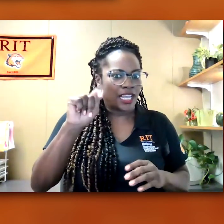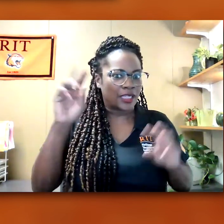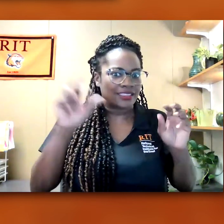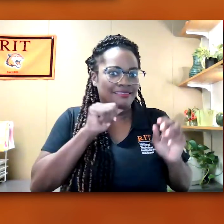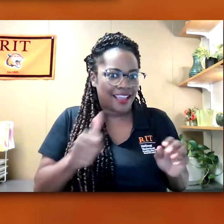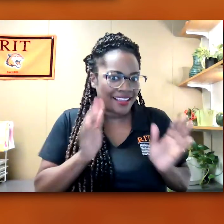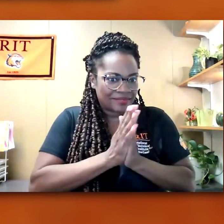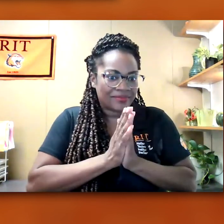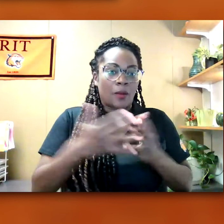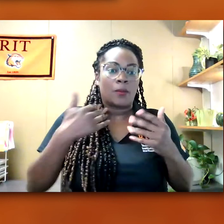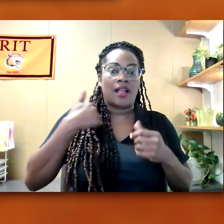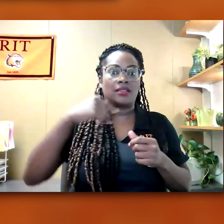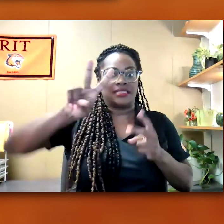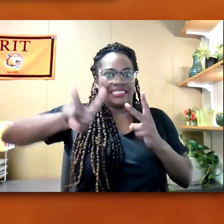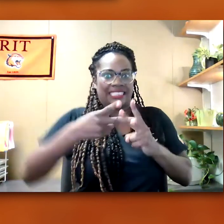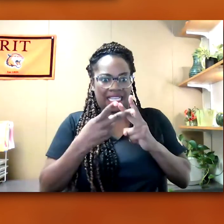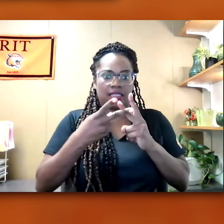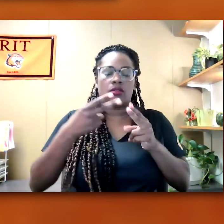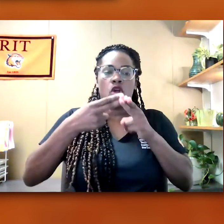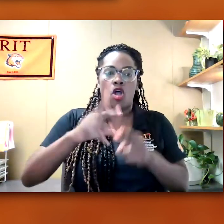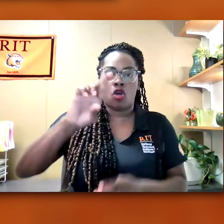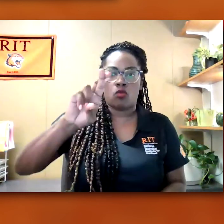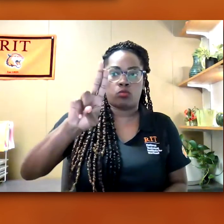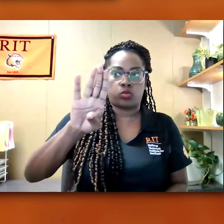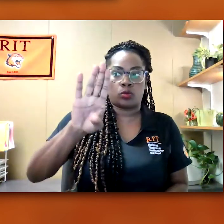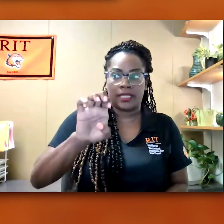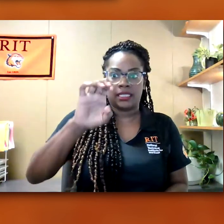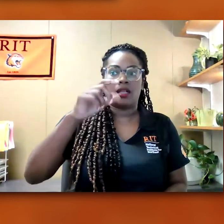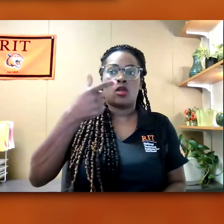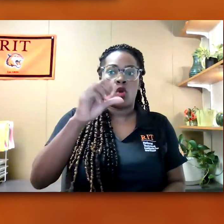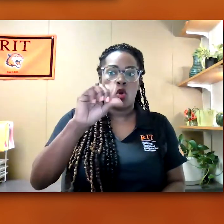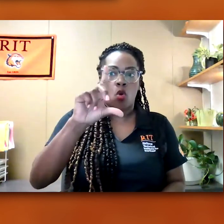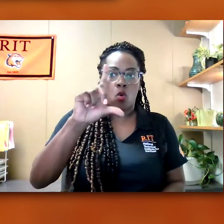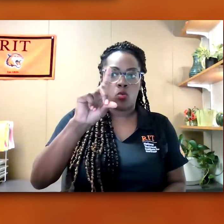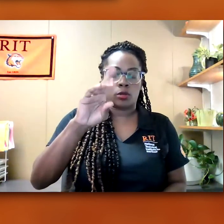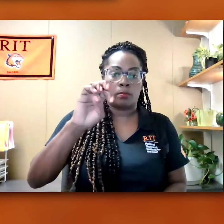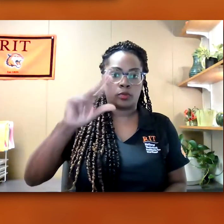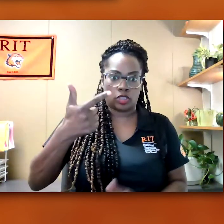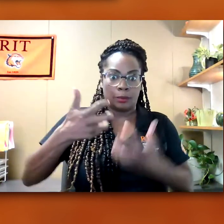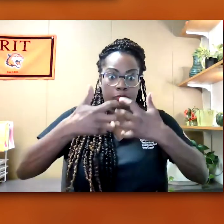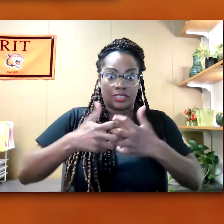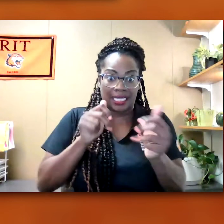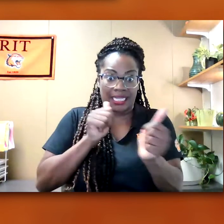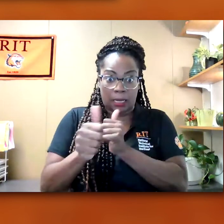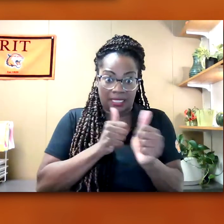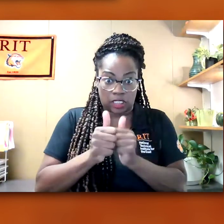there are to get involved with the science competitions at RIT/NTID. We have another competition that will be